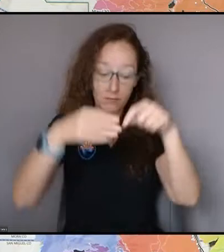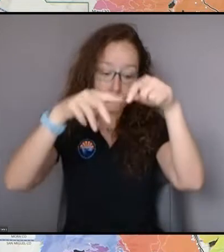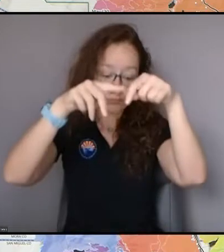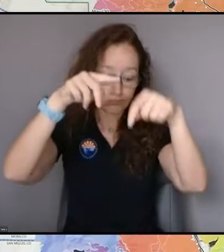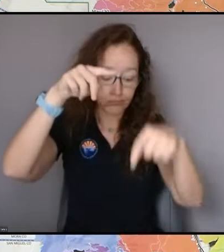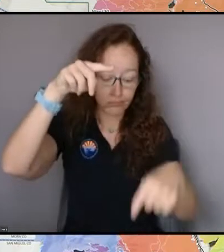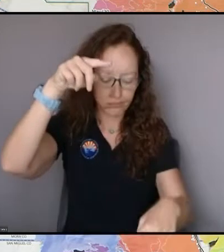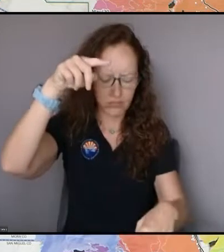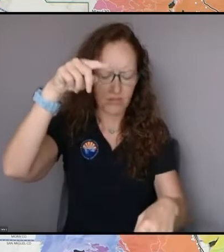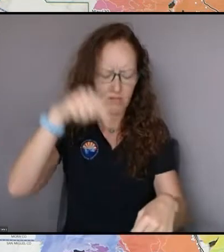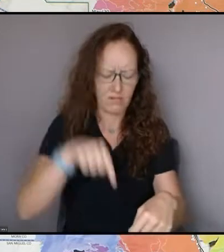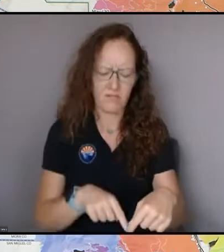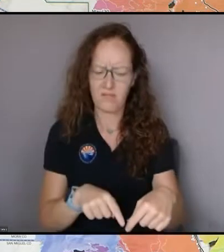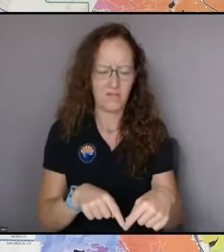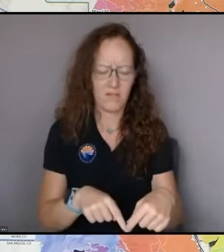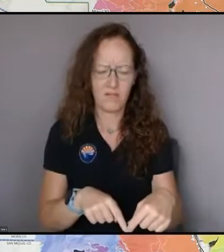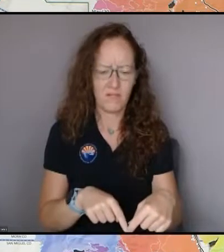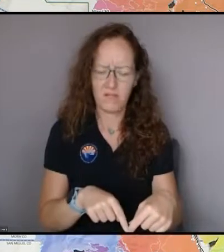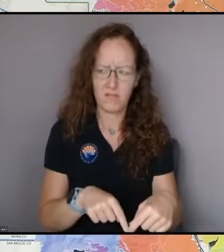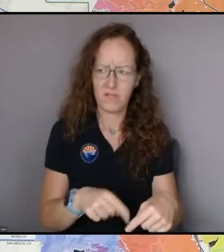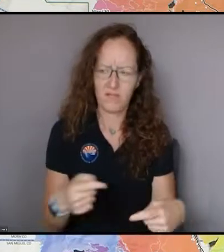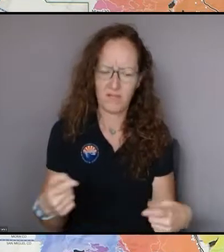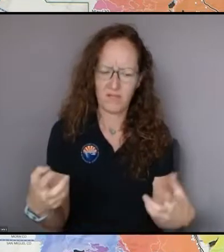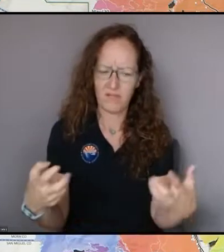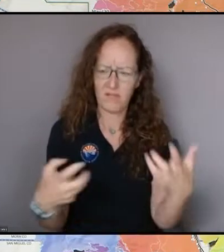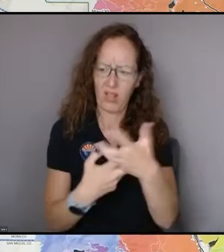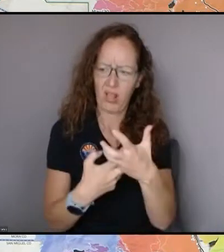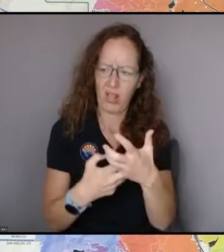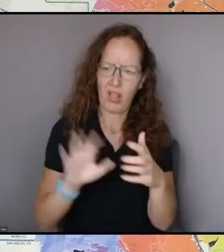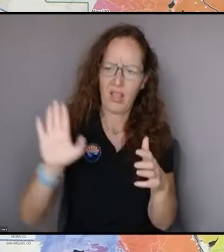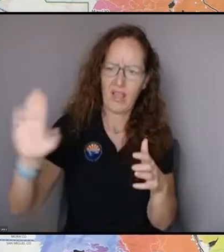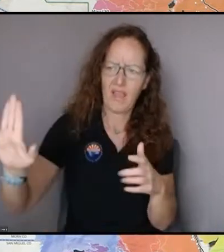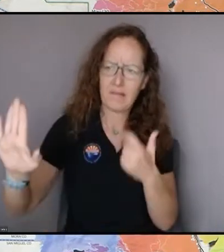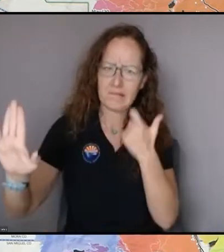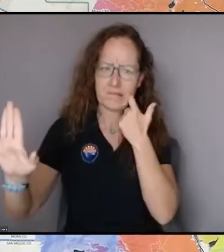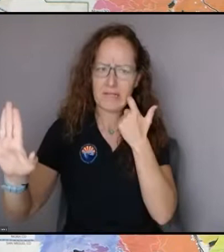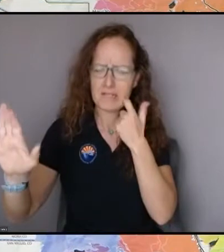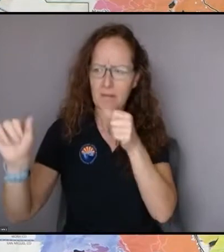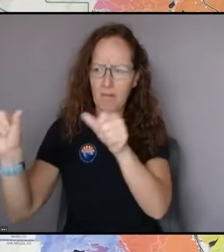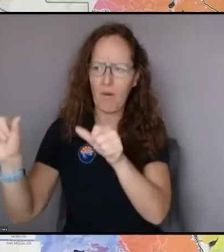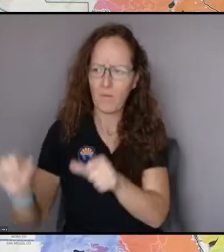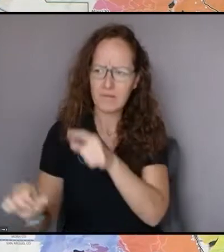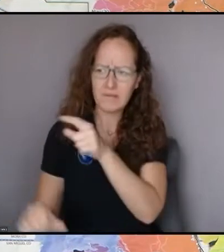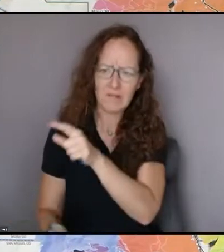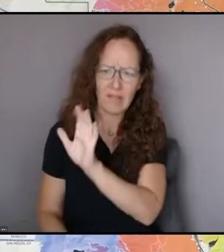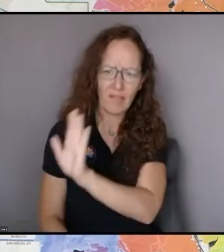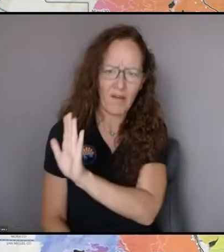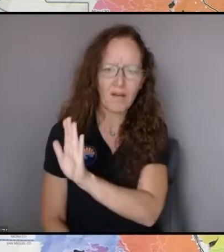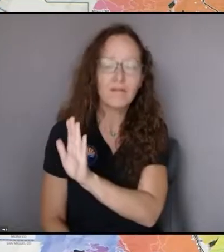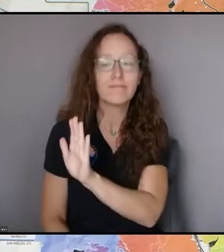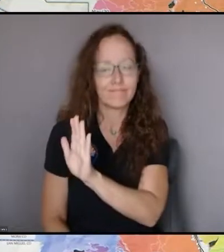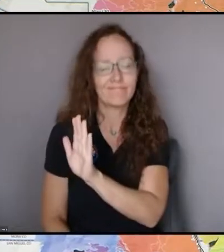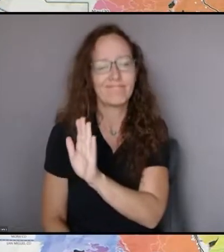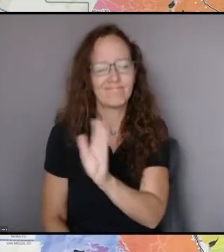recent post from those different, original sources, that you go with what that original source said. Especially when it